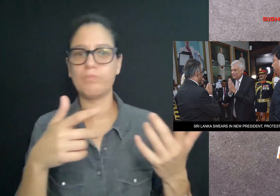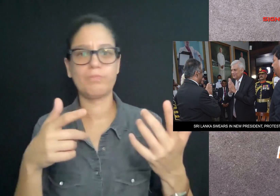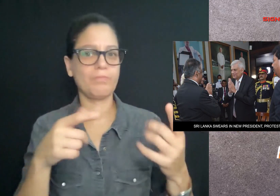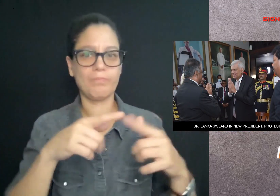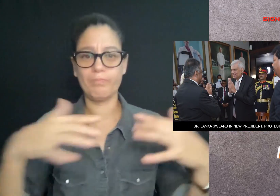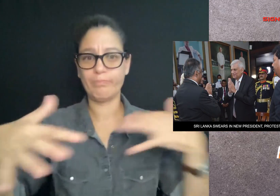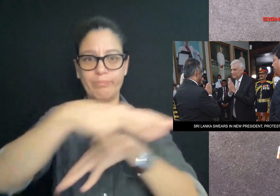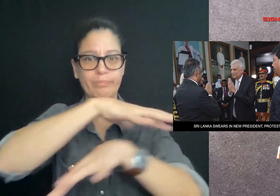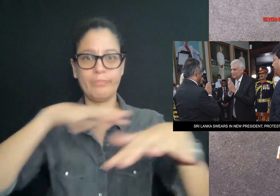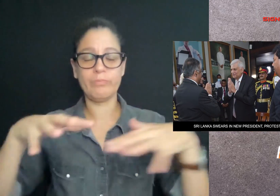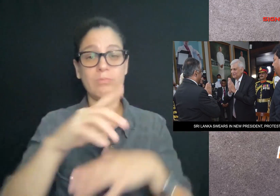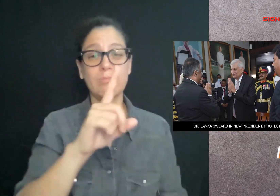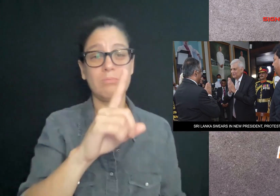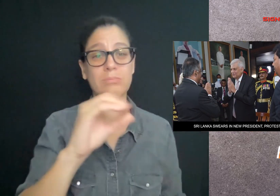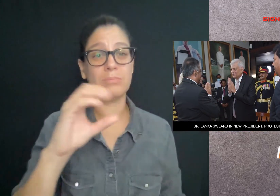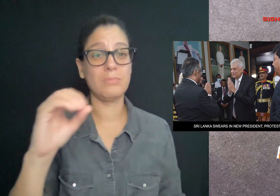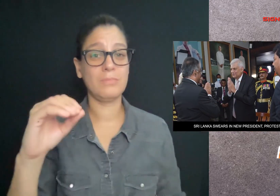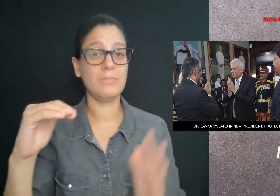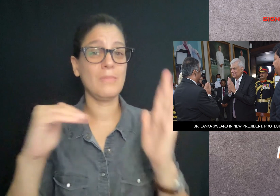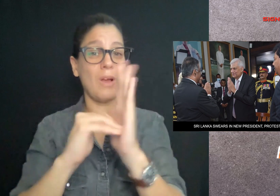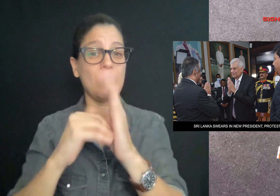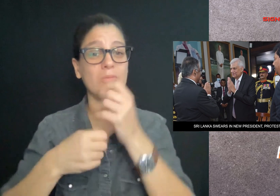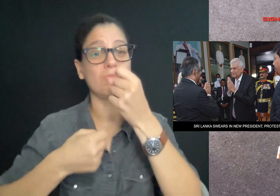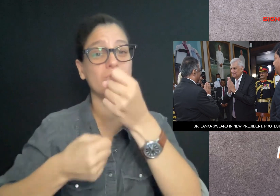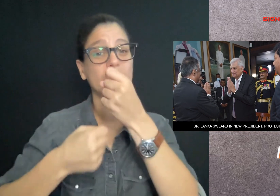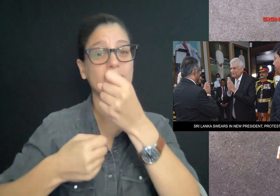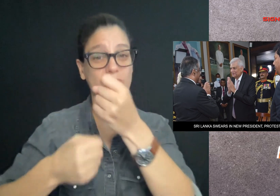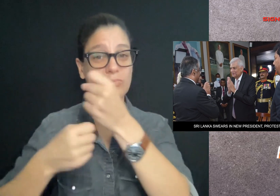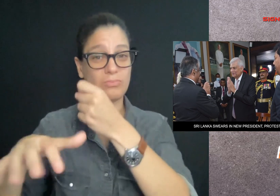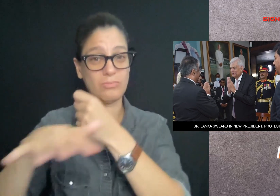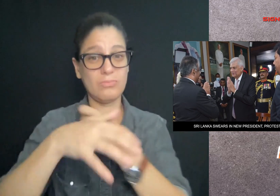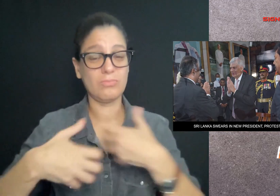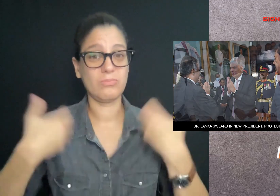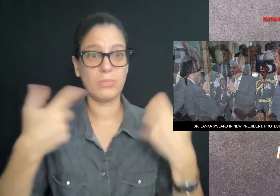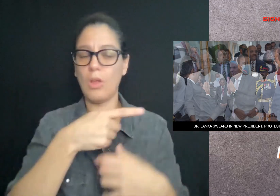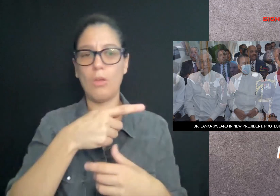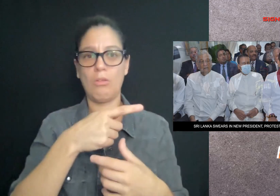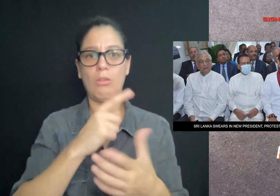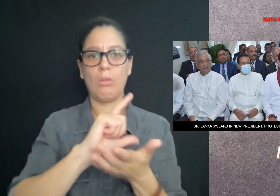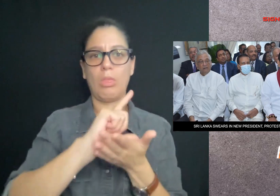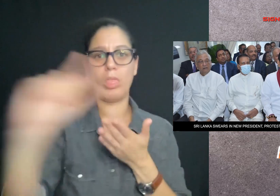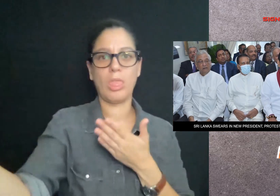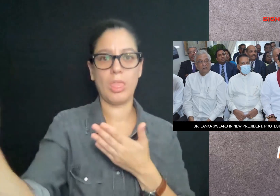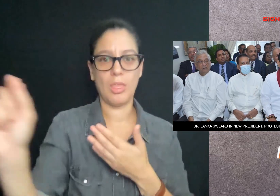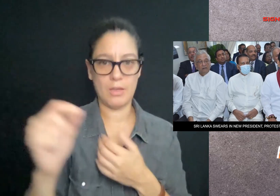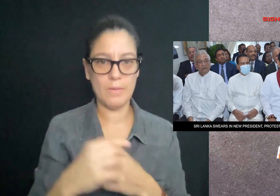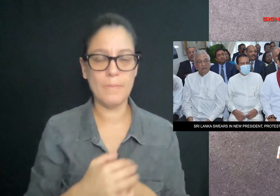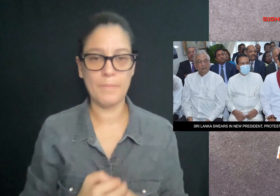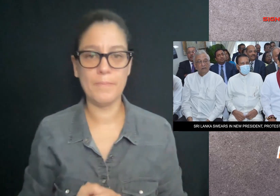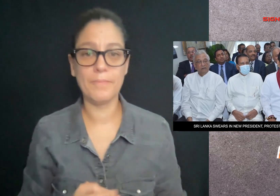Sri Lanka's former president was run out of office by 100,000 protesters and fled the